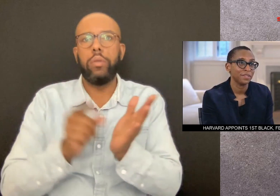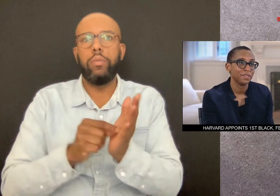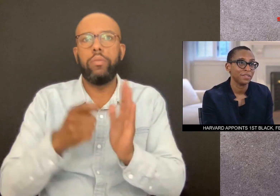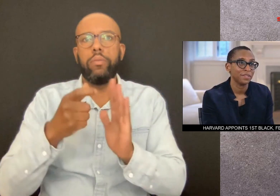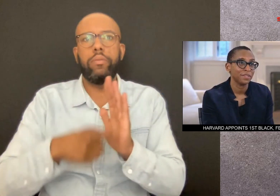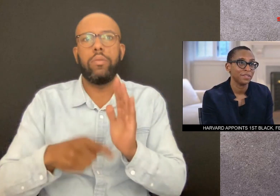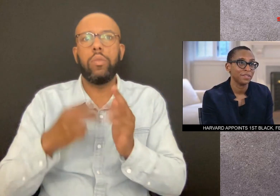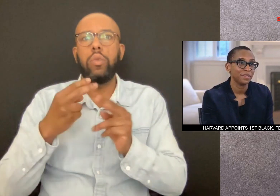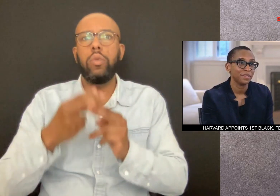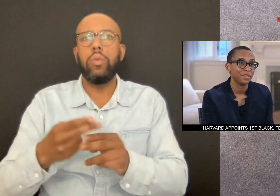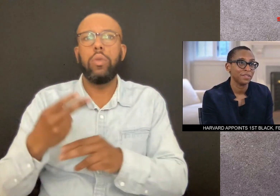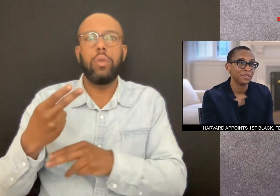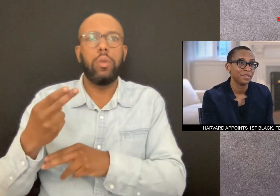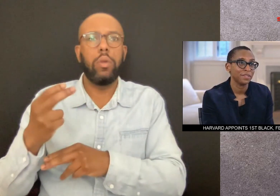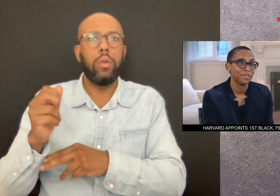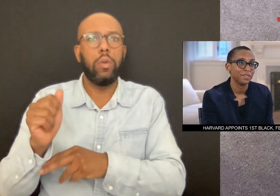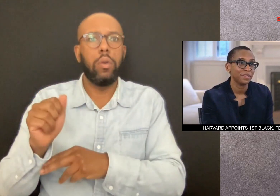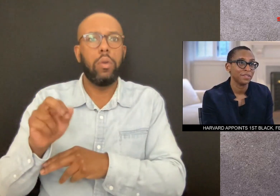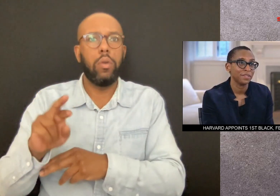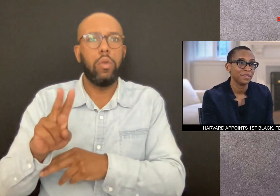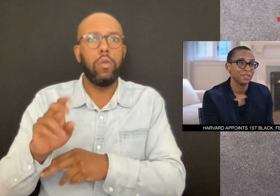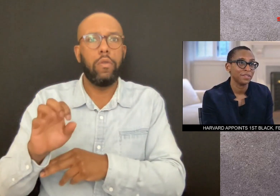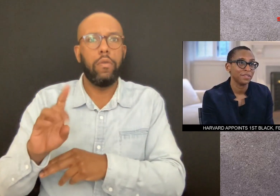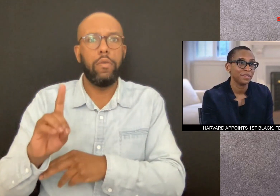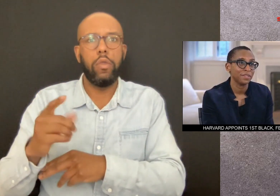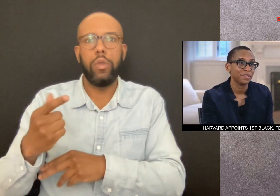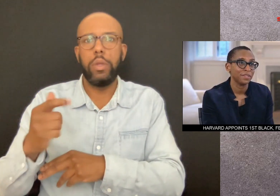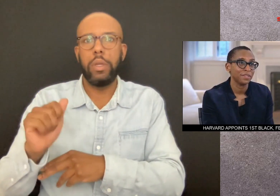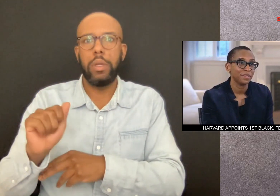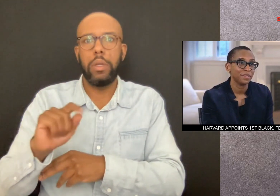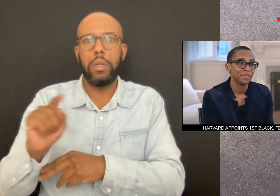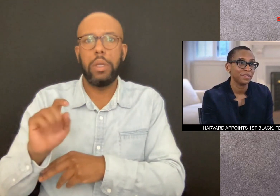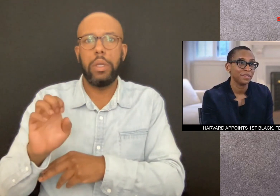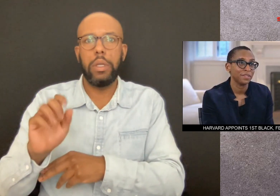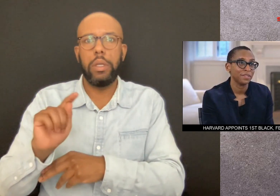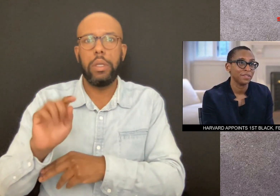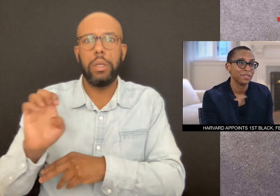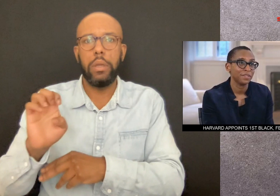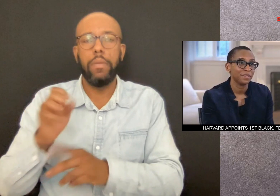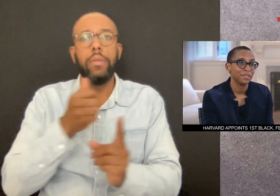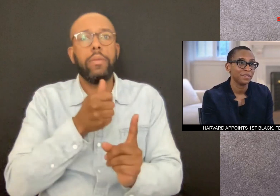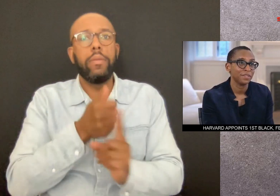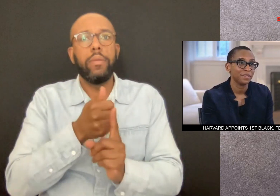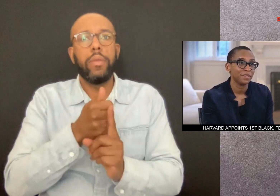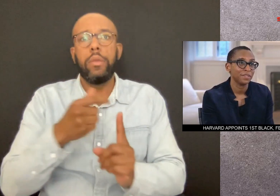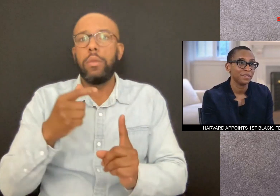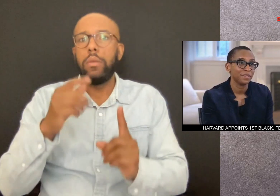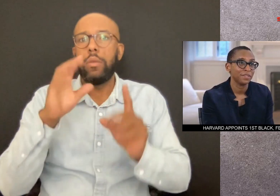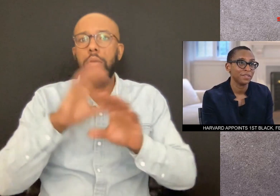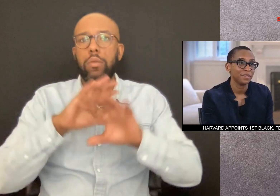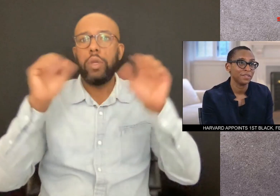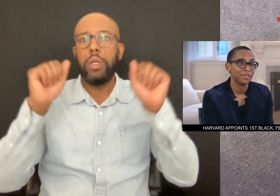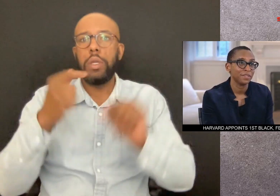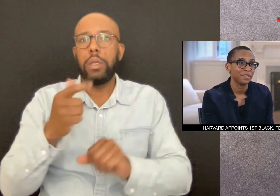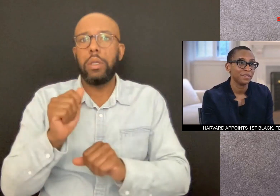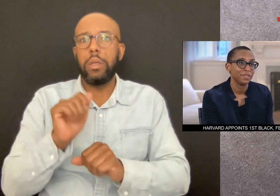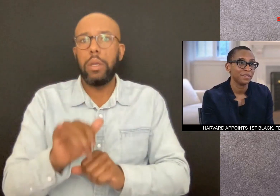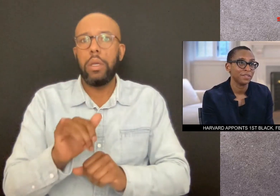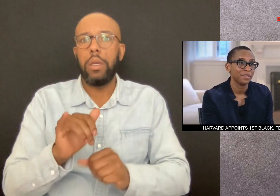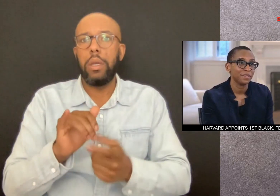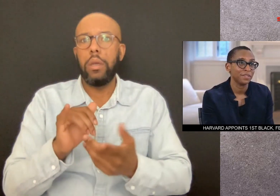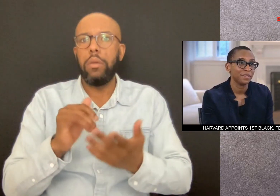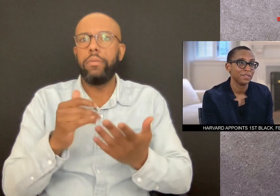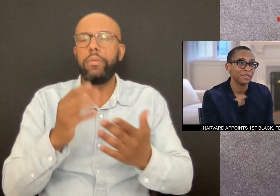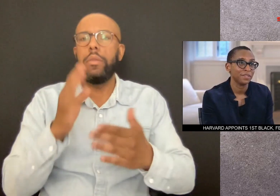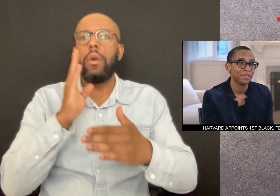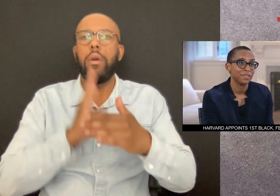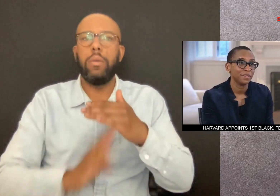according to the Harvard Gazette Gay says she is humble by the confidence that the